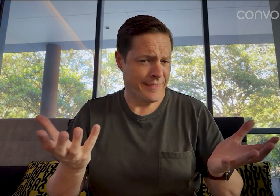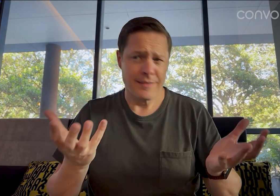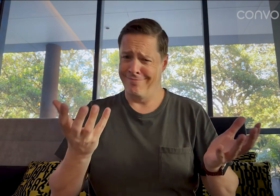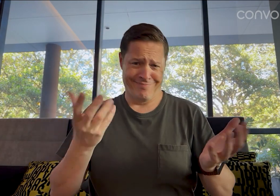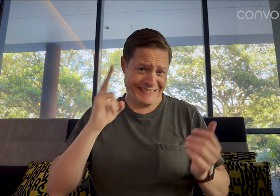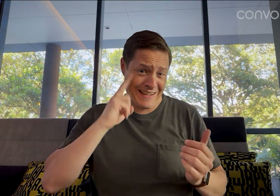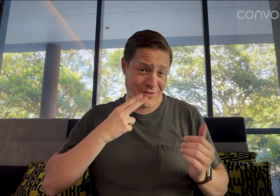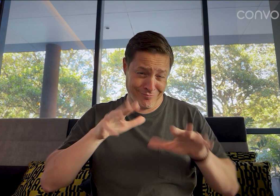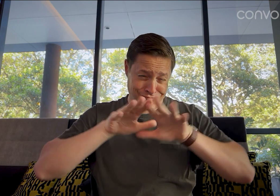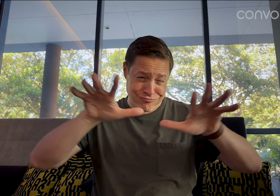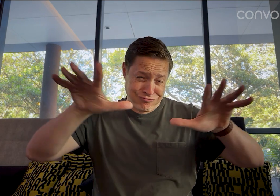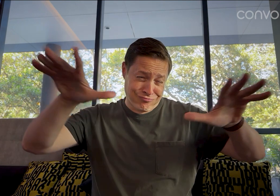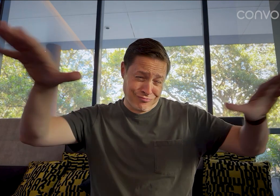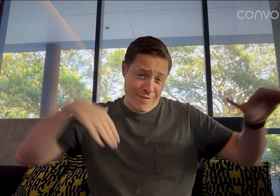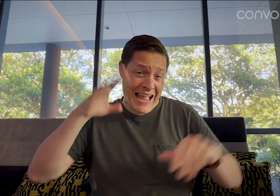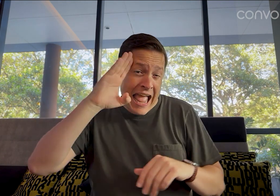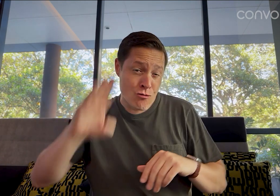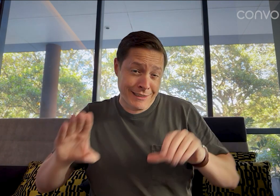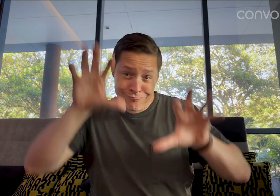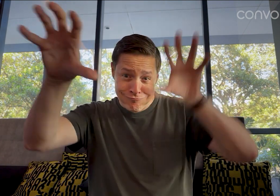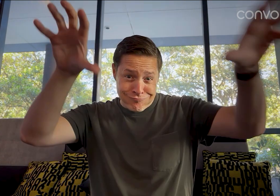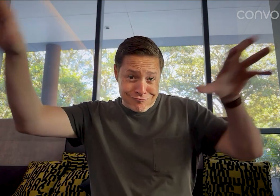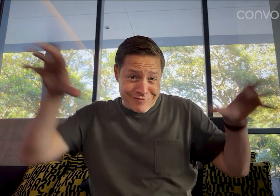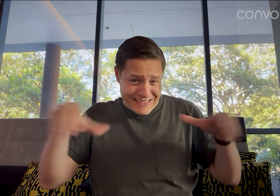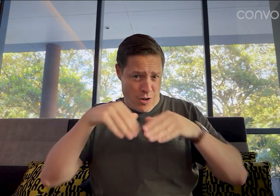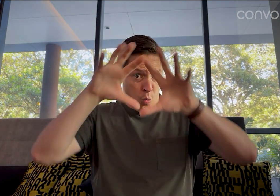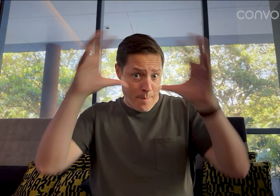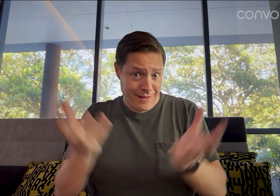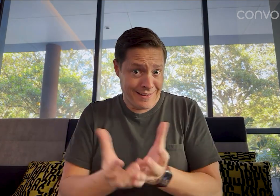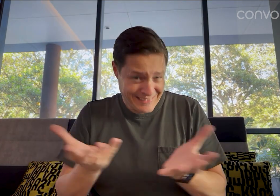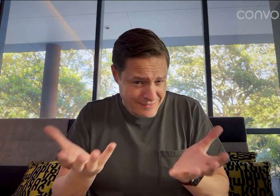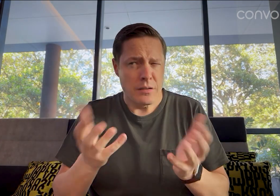as a Deaf individual, is to reach all corners of the world.